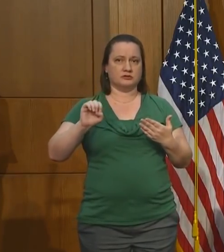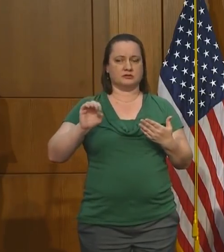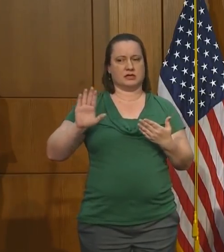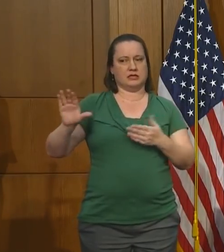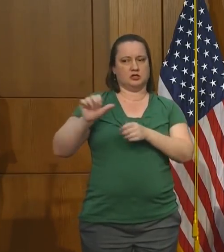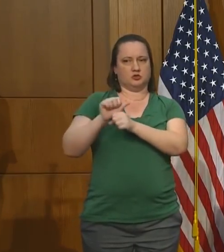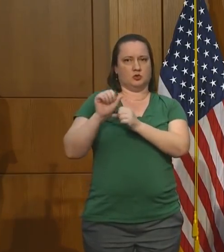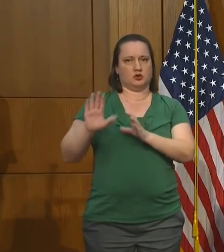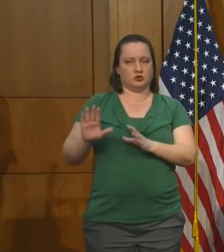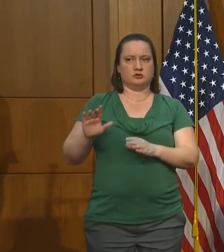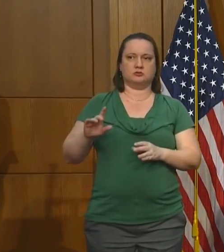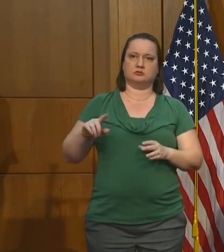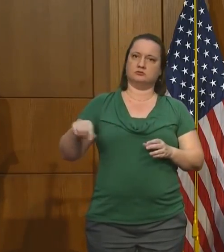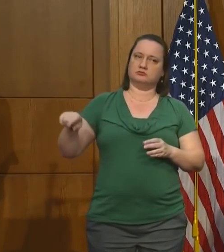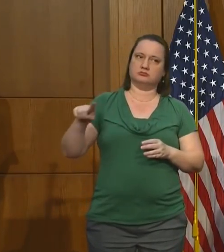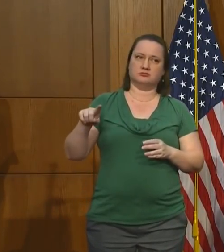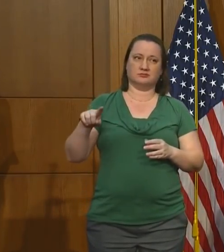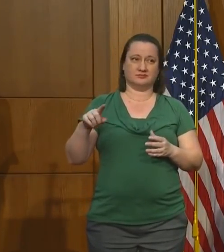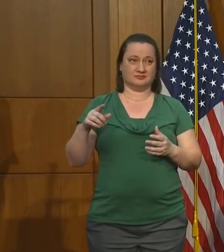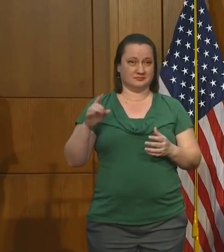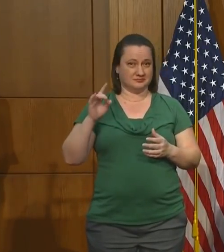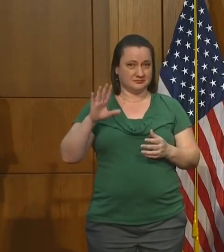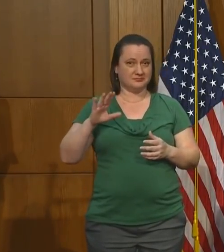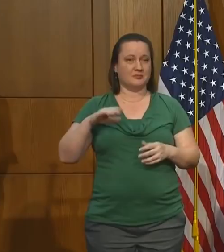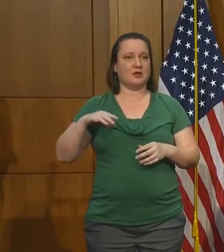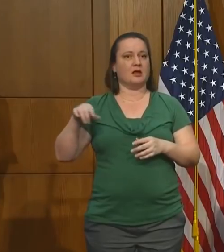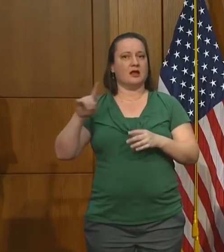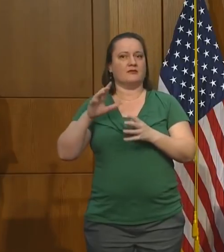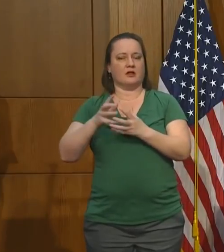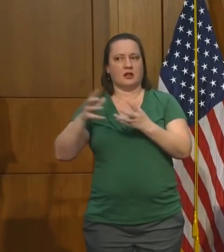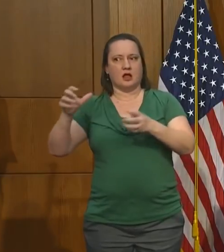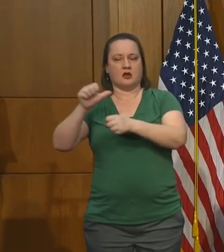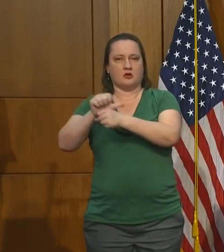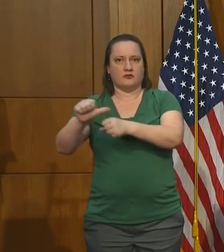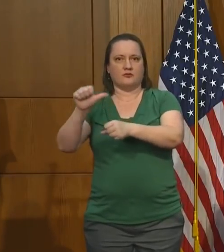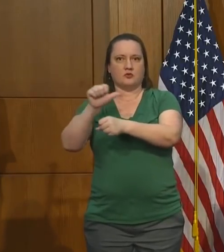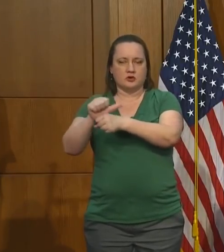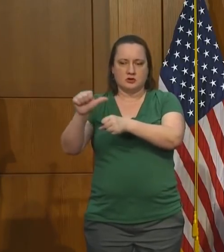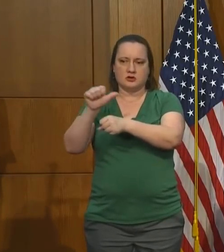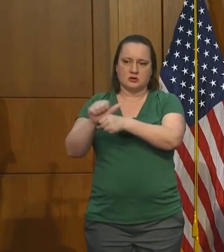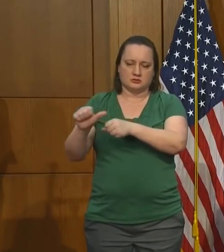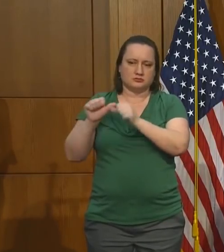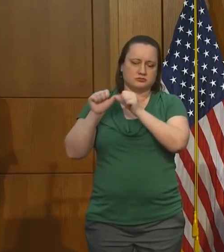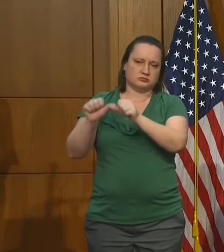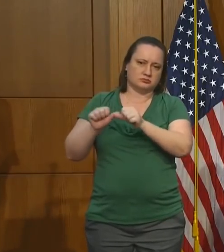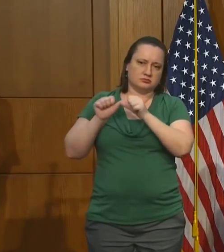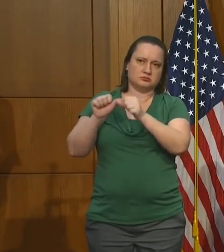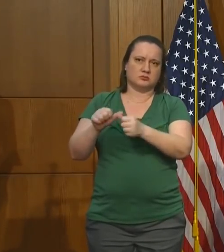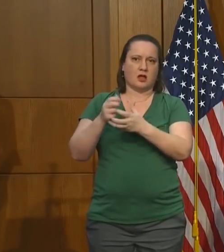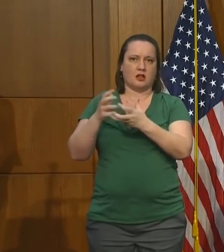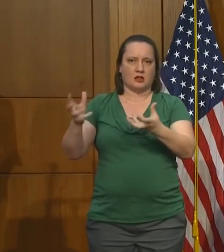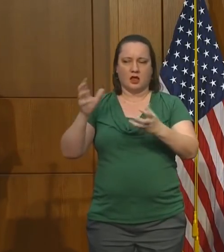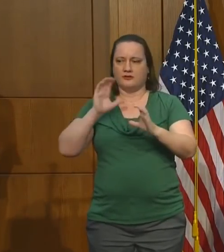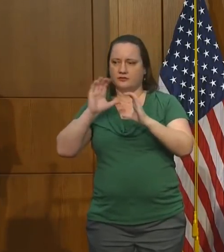WANT TO THANK OUR STAFF- ESPECIALLY THE- SECTOR COMMERCE AND HIS- WORKERS- THEY HAVE